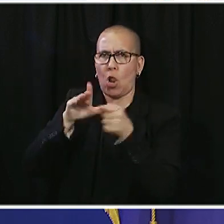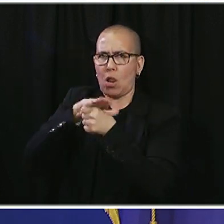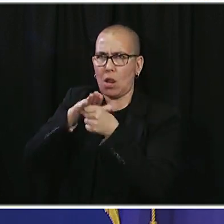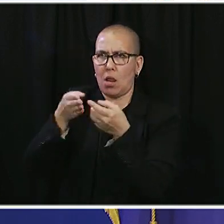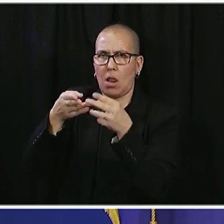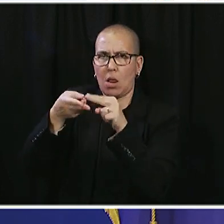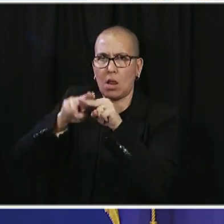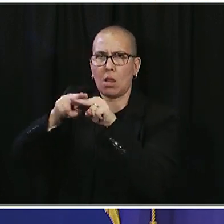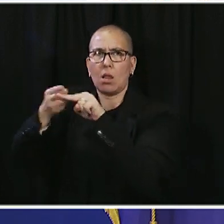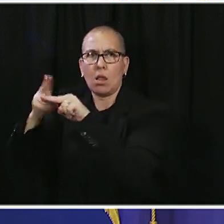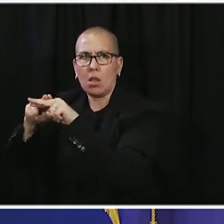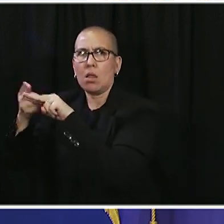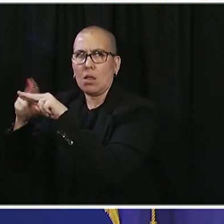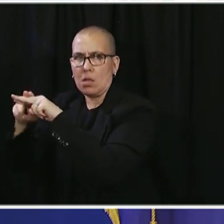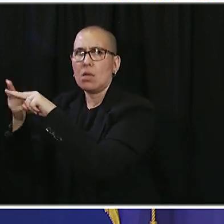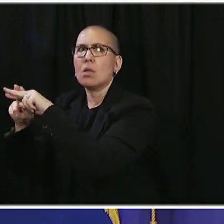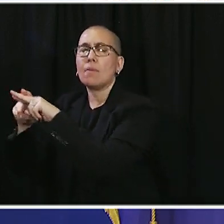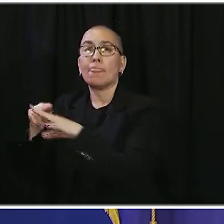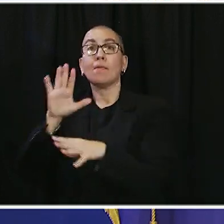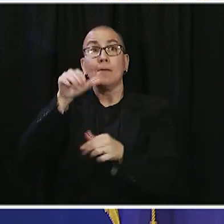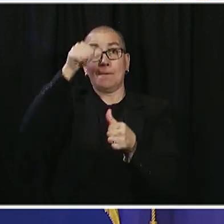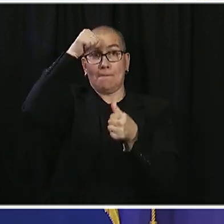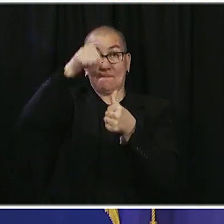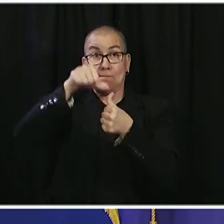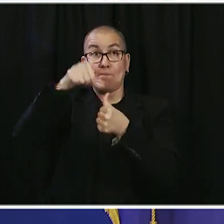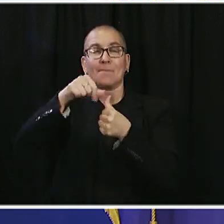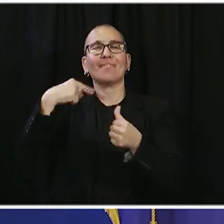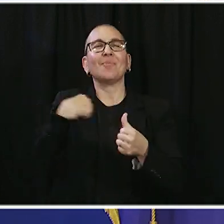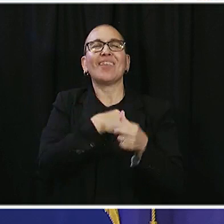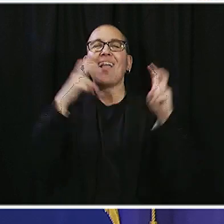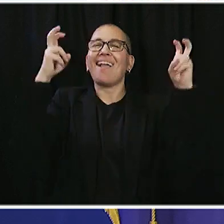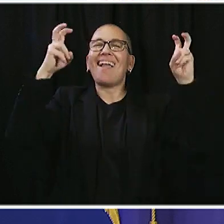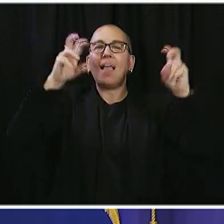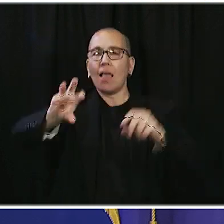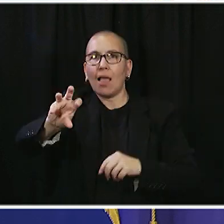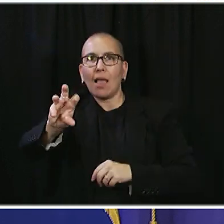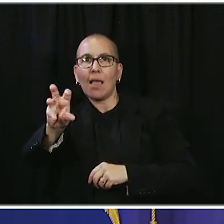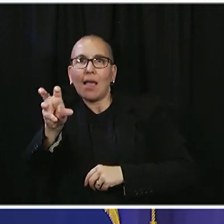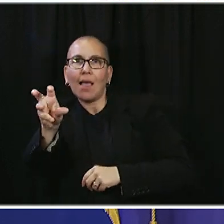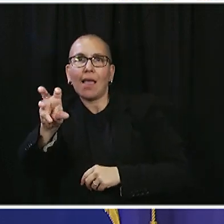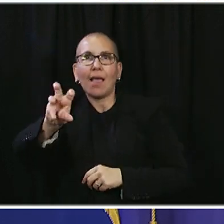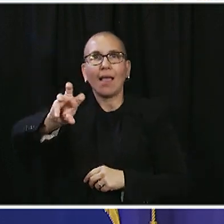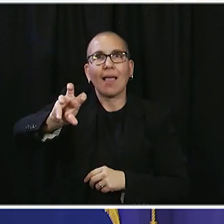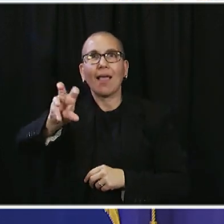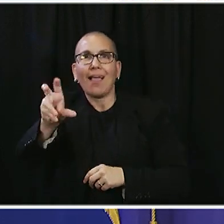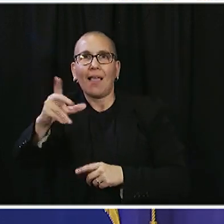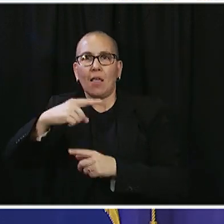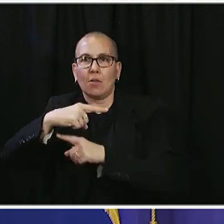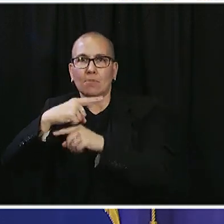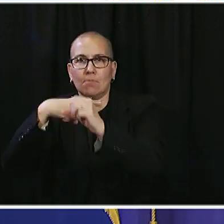DID THINK IT IMPORTANT TO WALK THROUGH SOME OF THE KEY POINTS HERE, IT'S OUTDOORS TO INDOORS, IT'S CAPACITY LIMES THAT GO UP